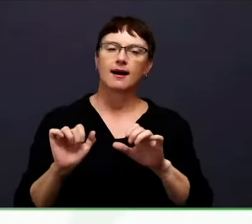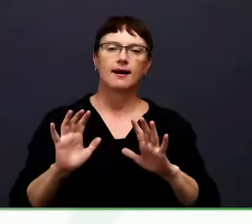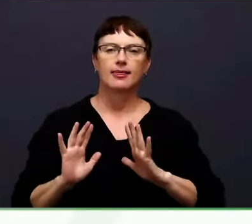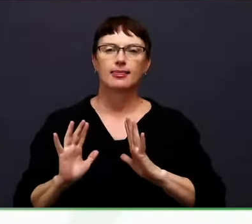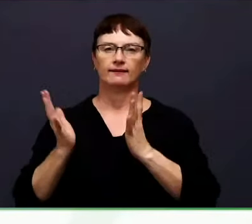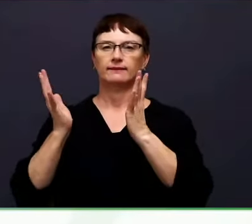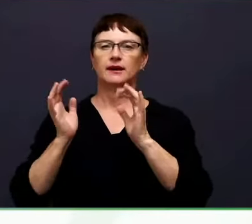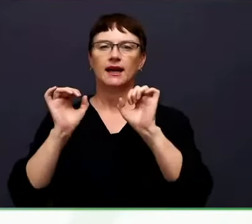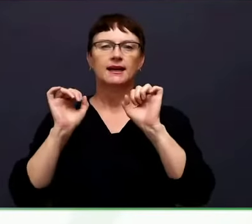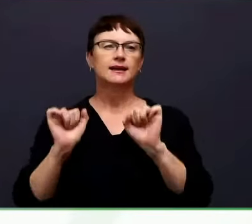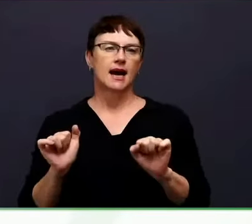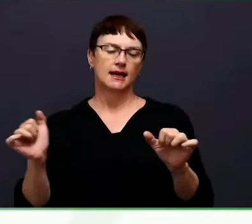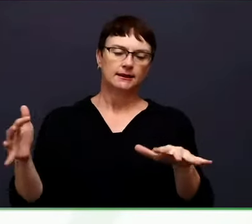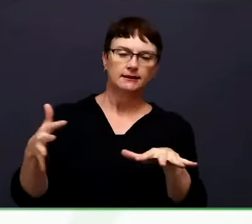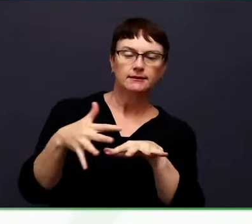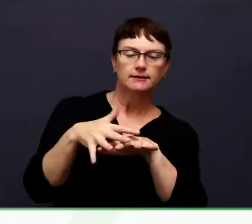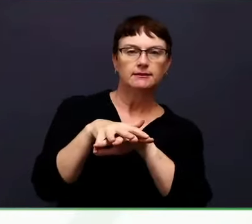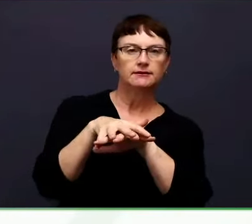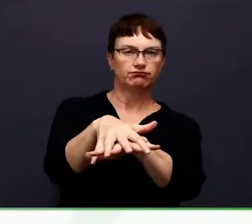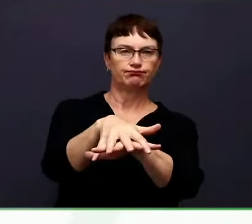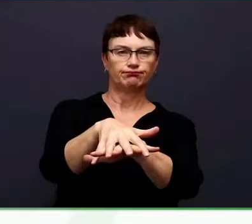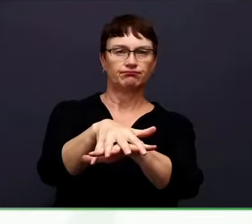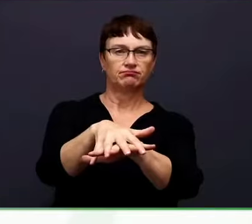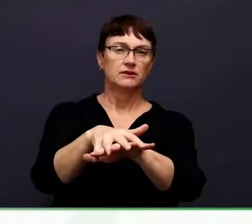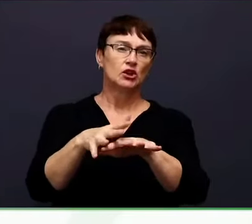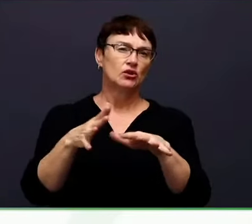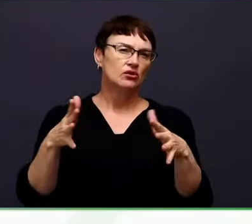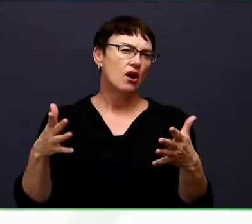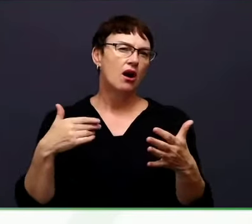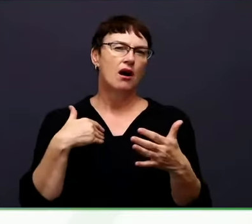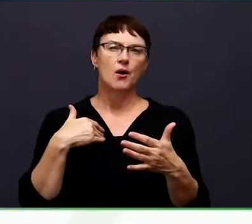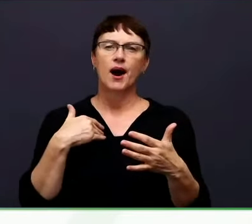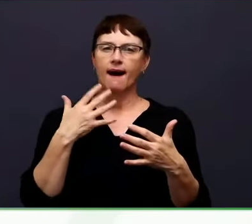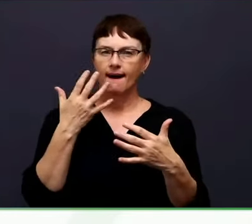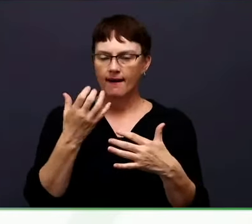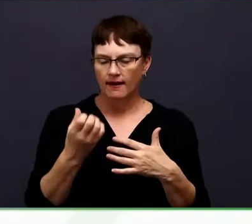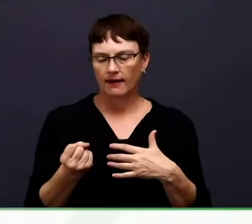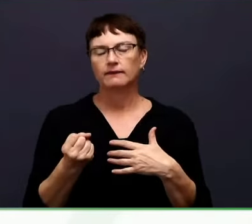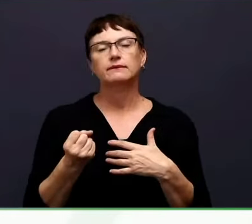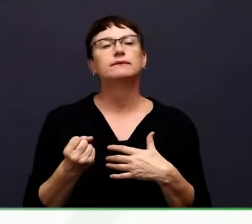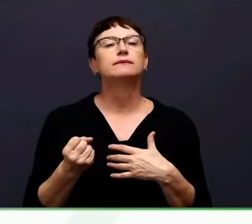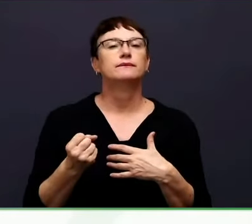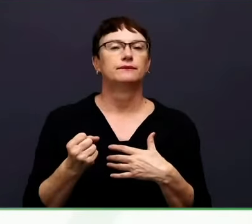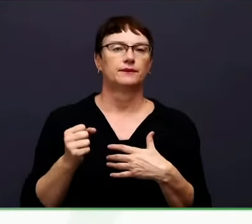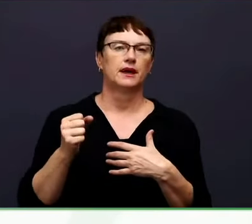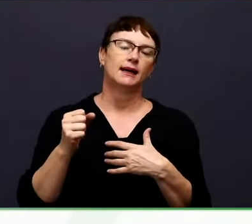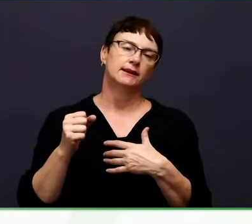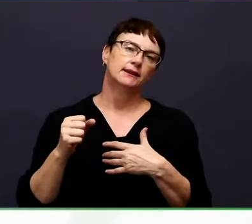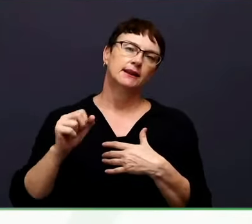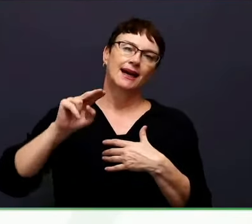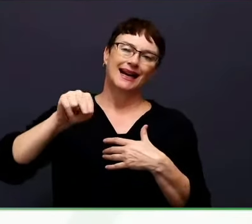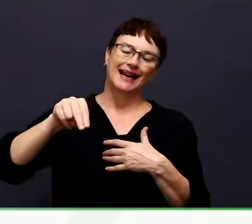programs tricky by following the research about Down syndrome at producing projects that lead to development.